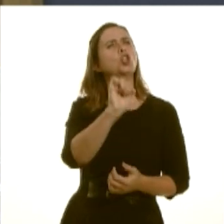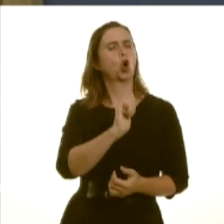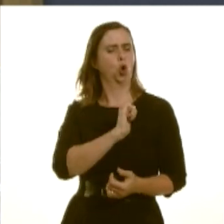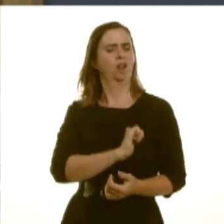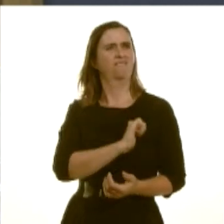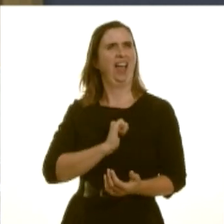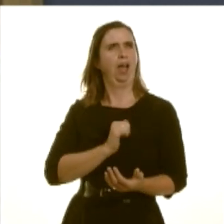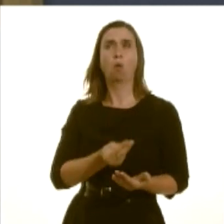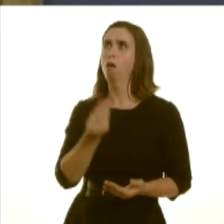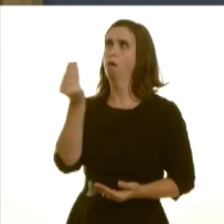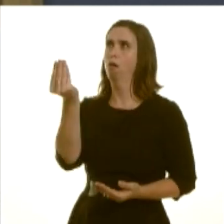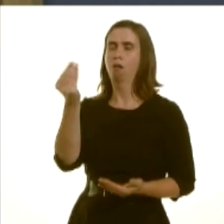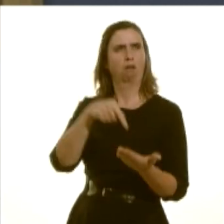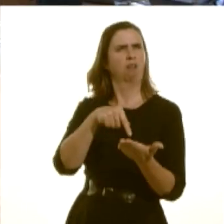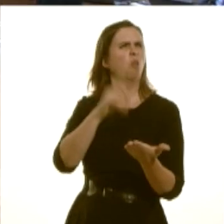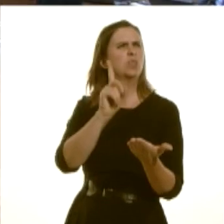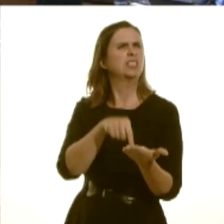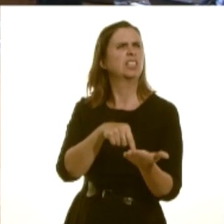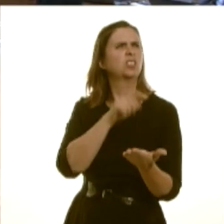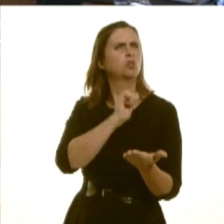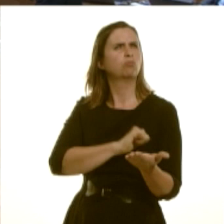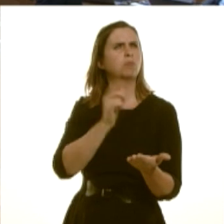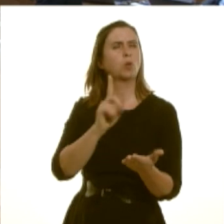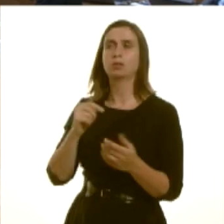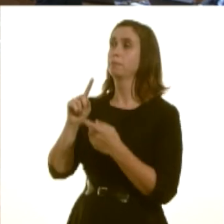vow? Carwyn Jones: As Ed Miliband and I have said,